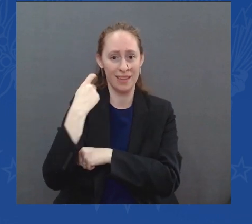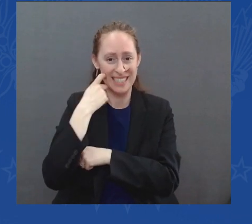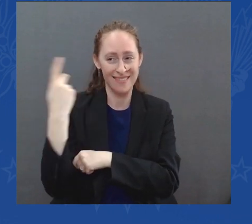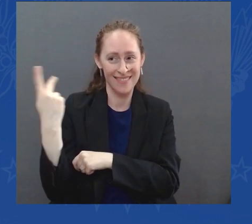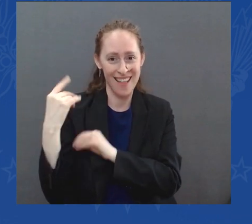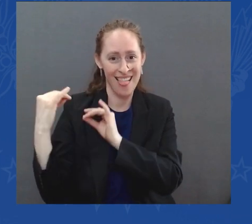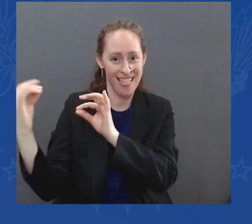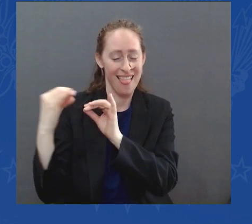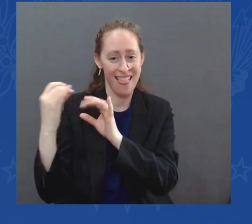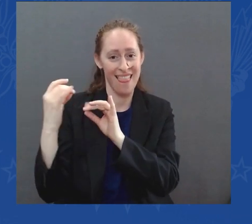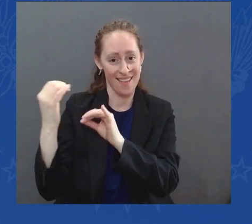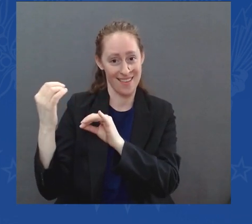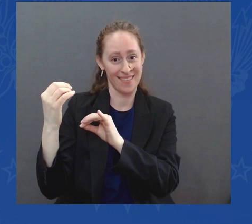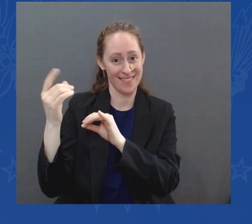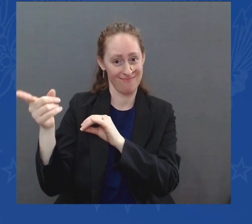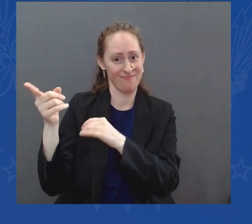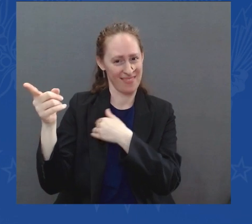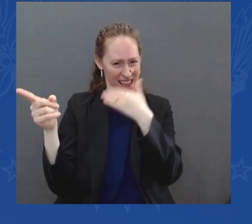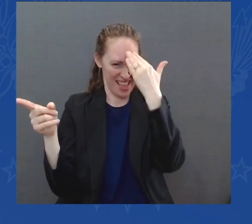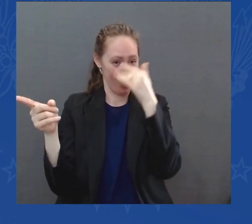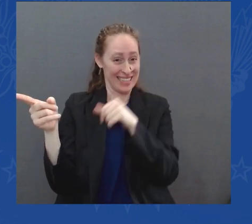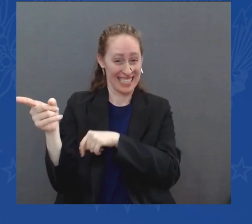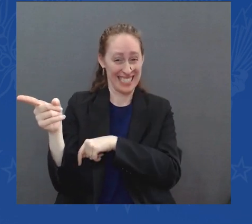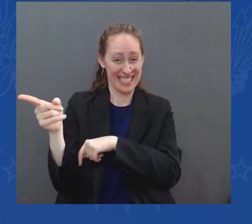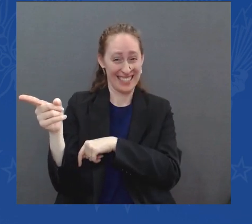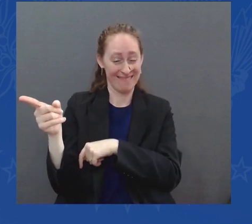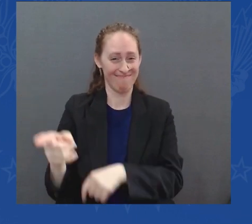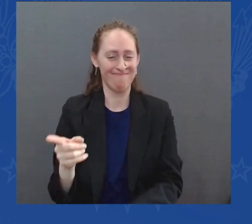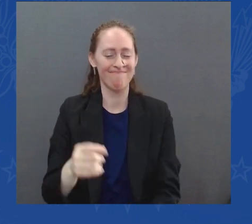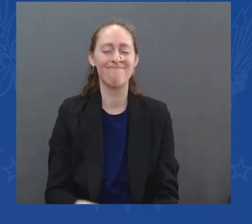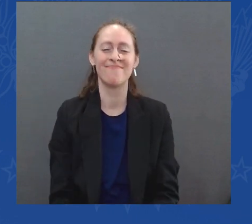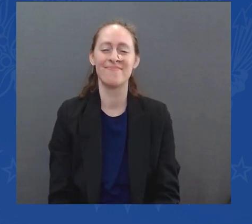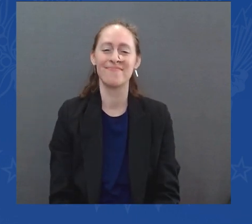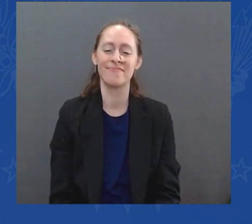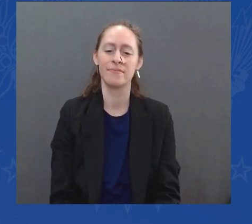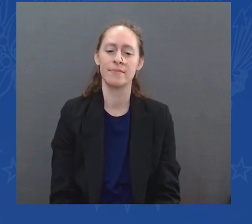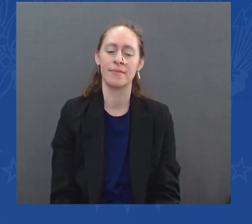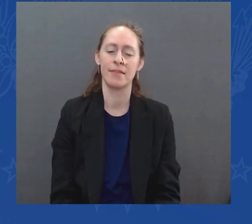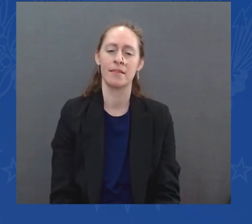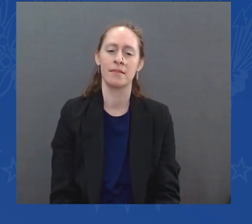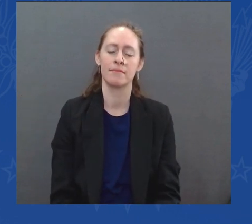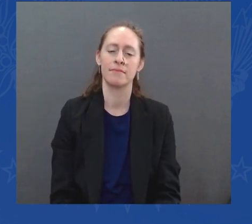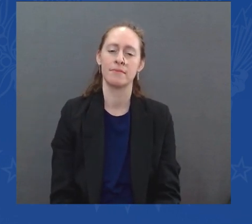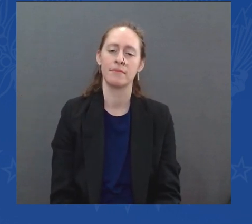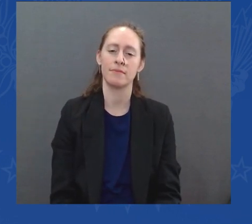Cory Booker, I have had the privilege of working with, and he is a man of uncommon courage,